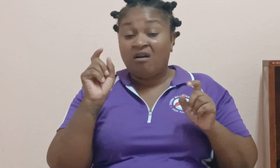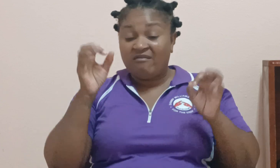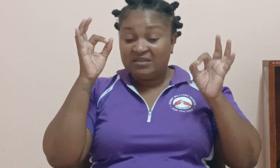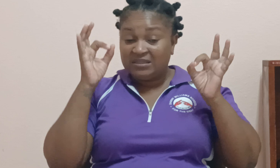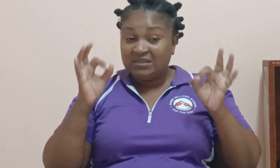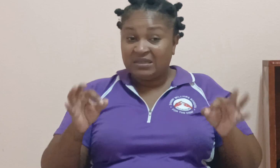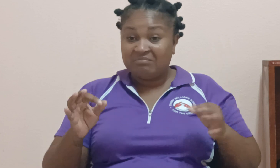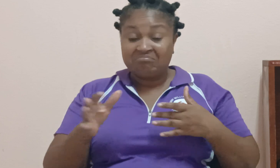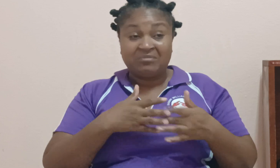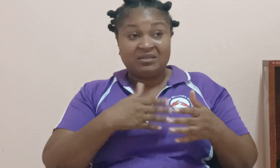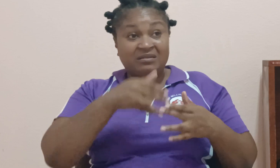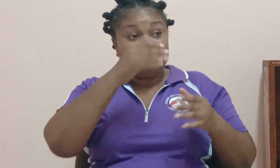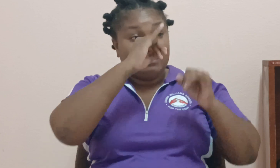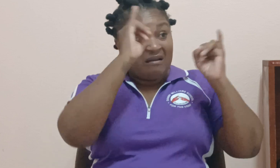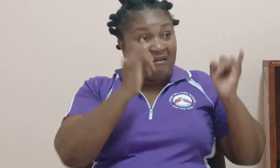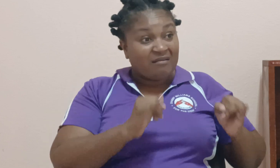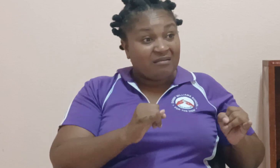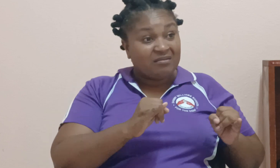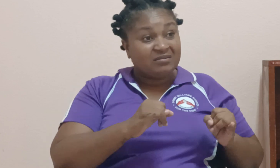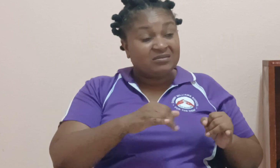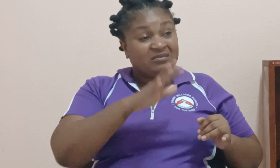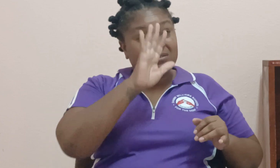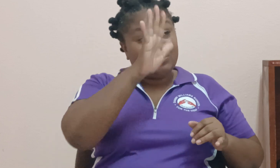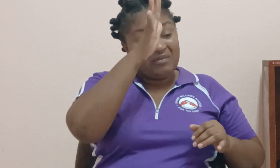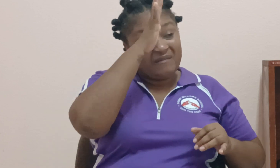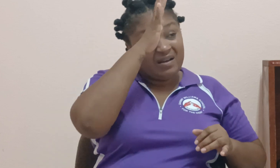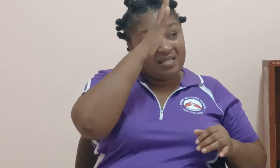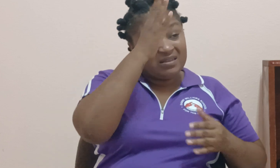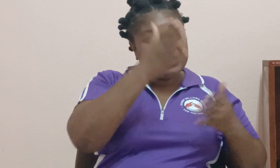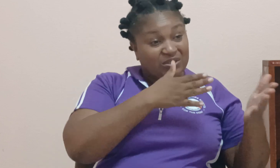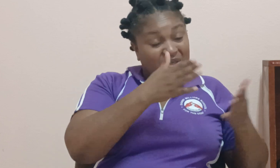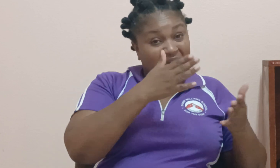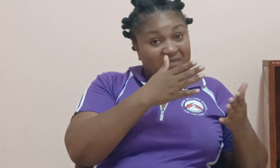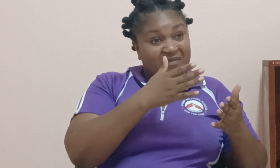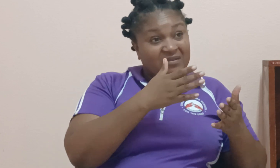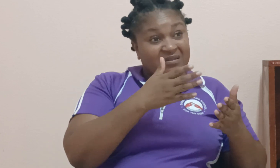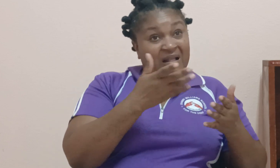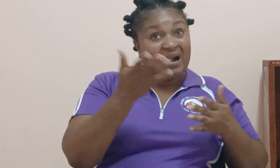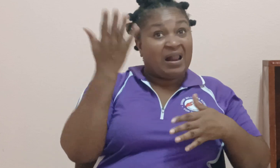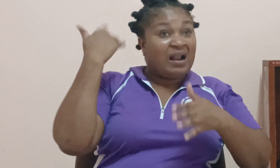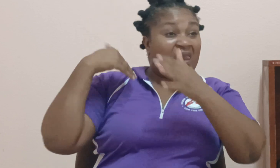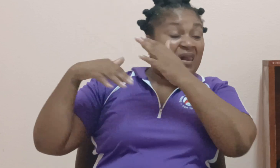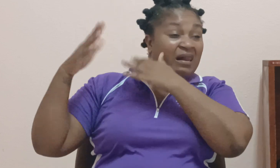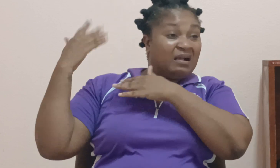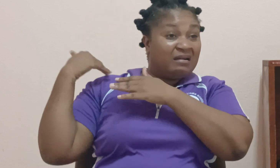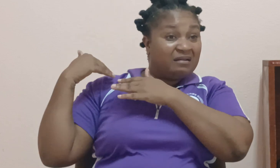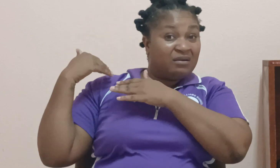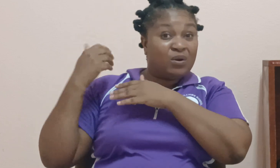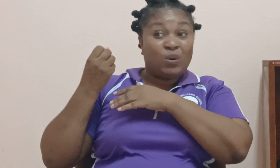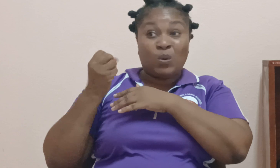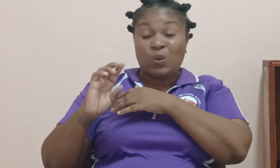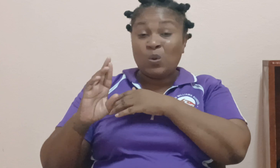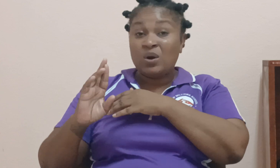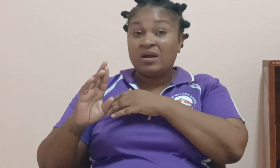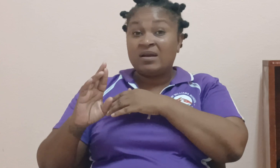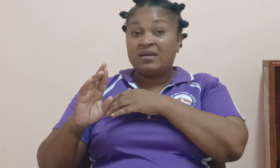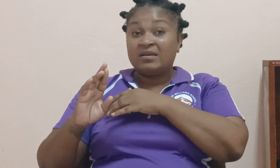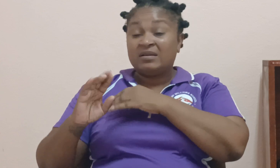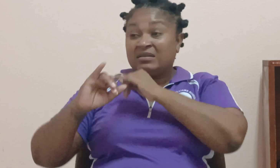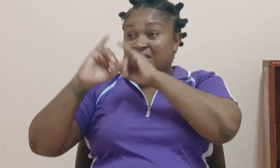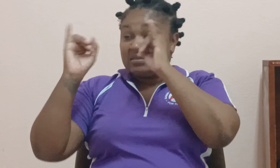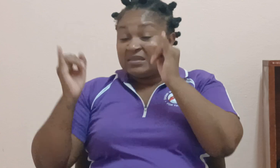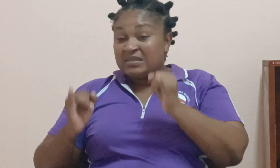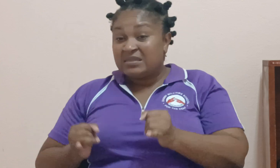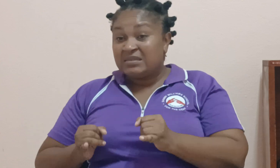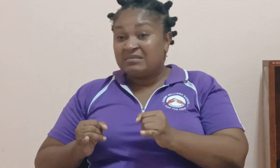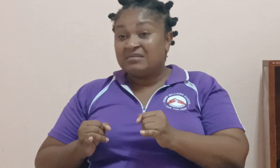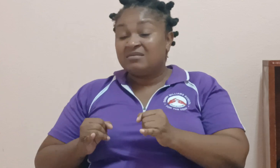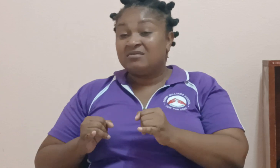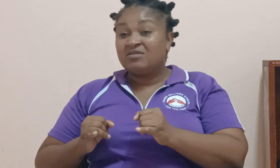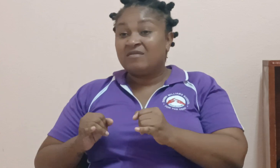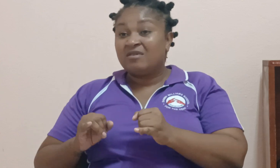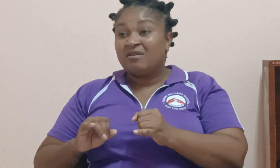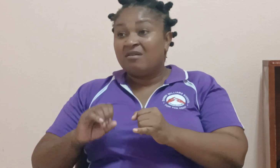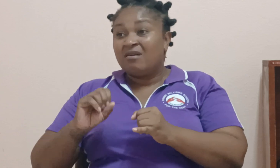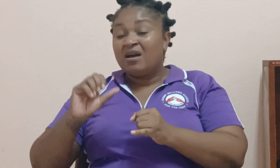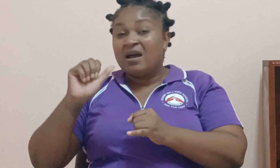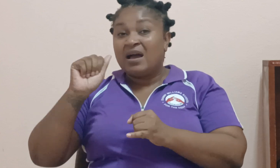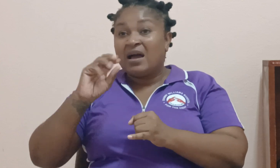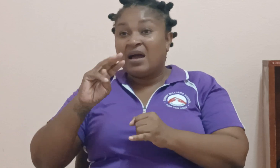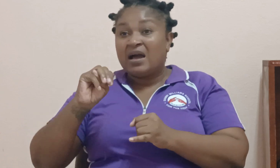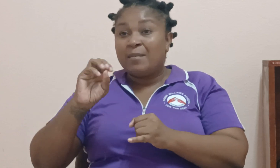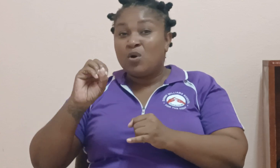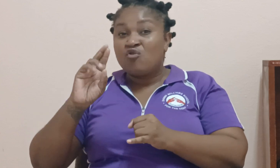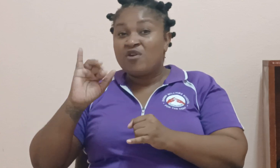fathers served in the region beyond the River, or the gods of the Amorites in whose land you dwell.